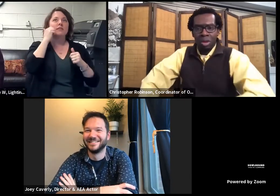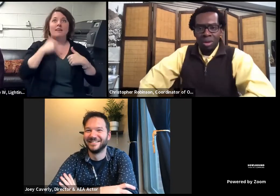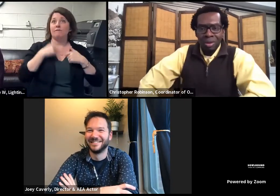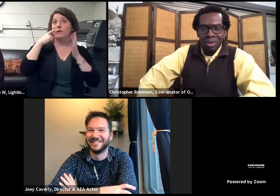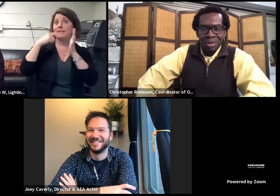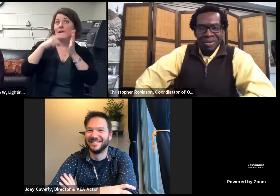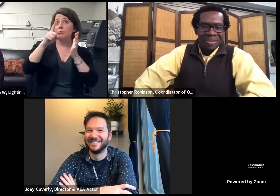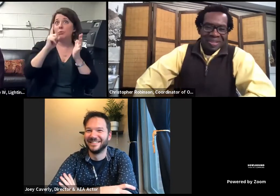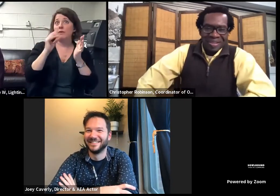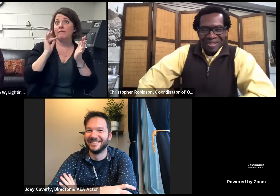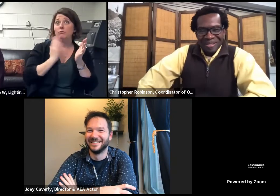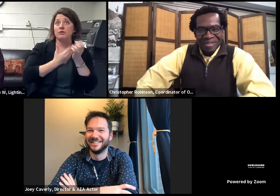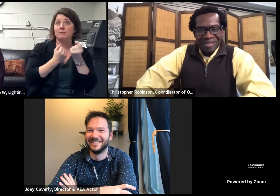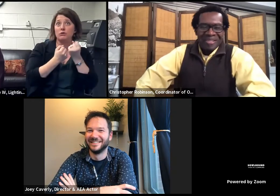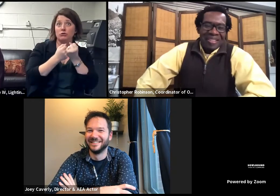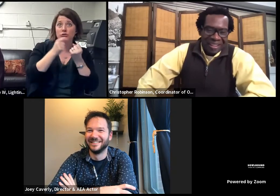When I have to call my mother.